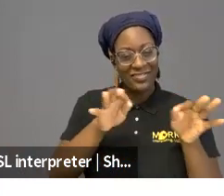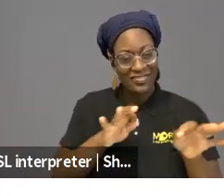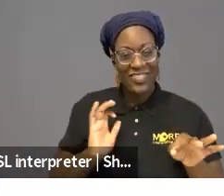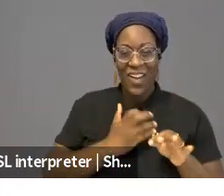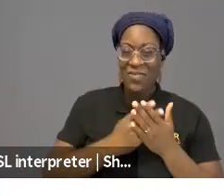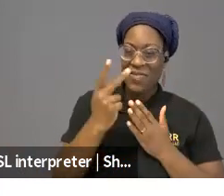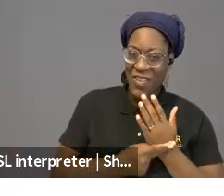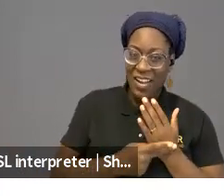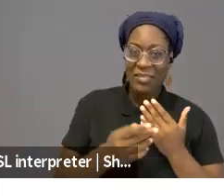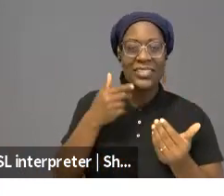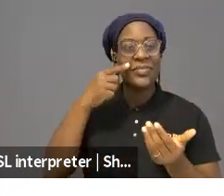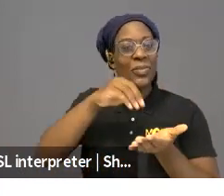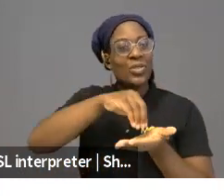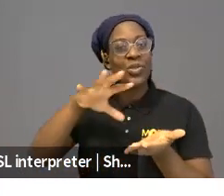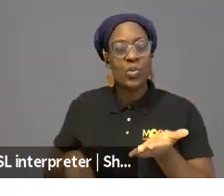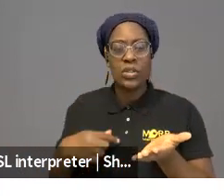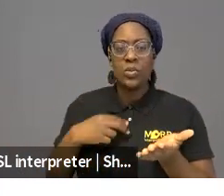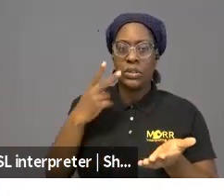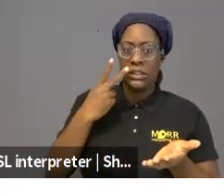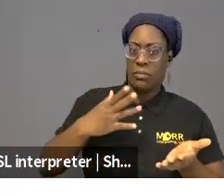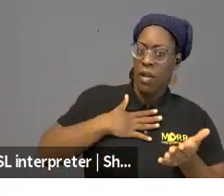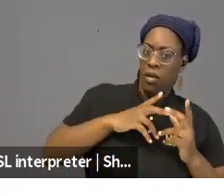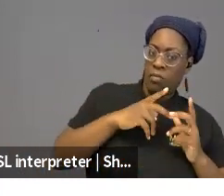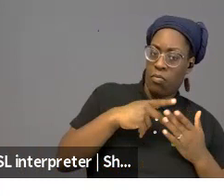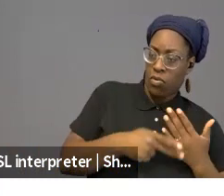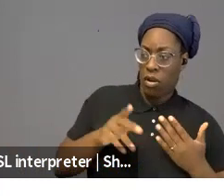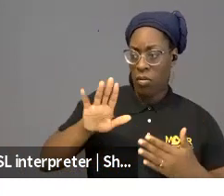they can't get a hold of me, I know they can go to Elle and she'd be able to answer those questions.